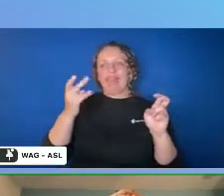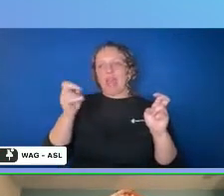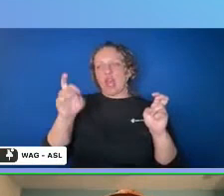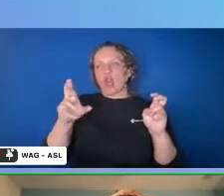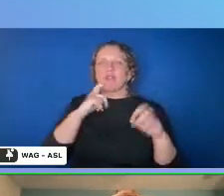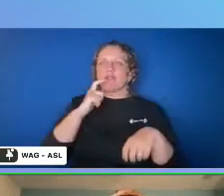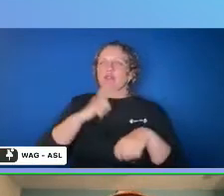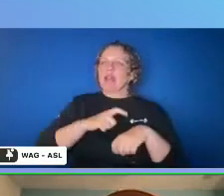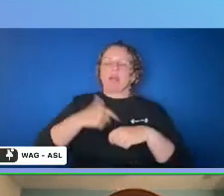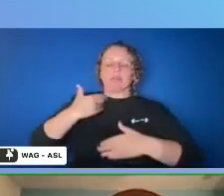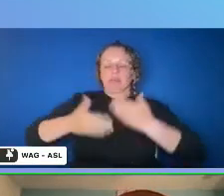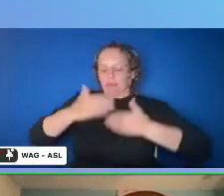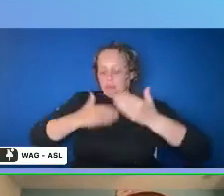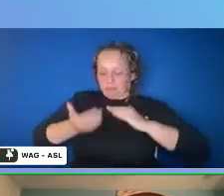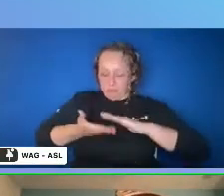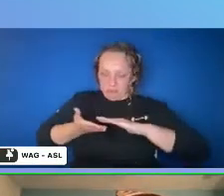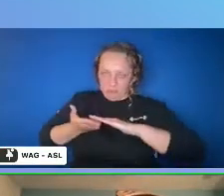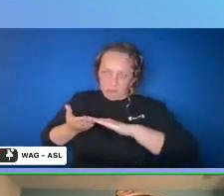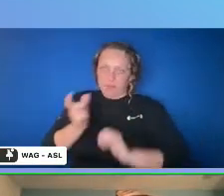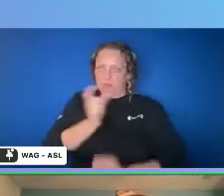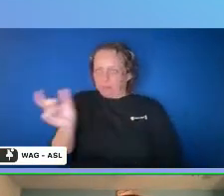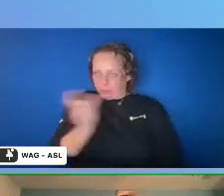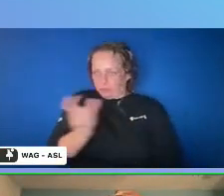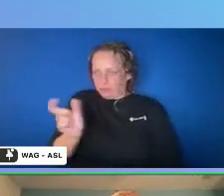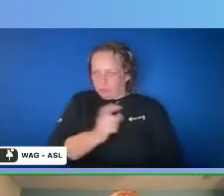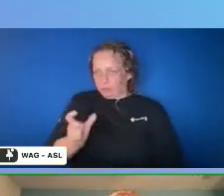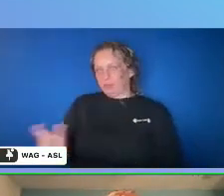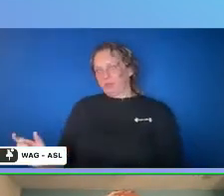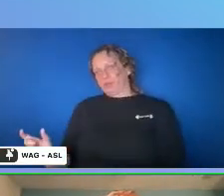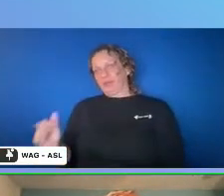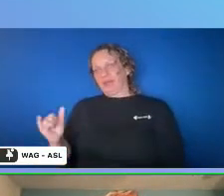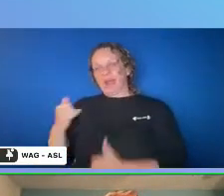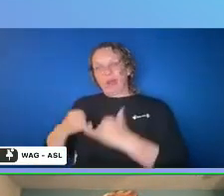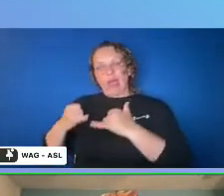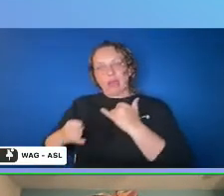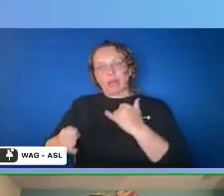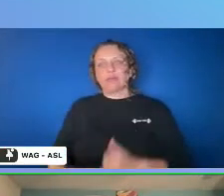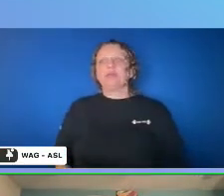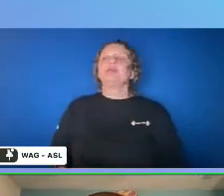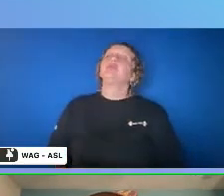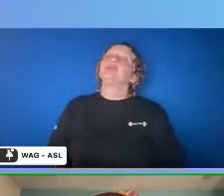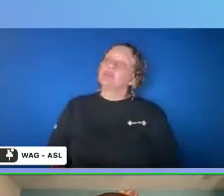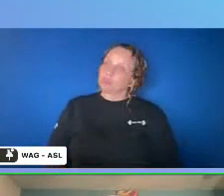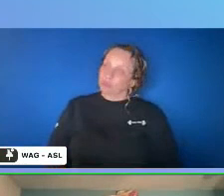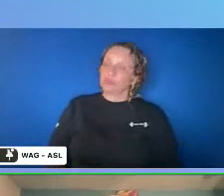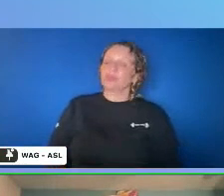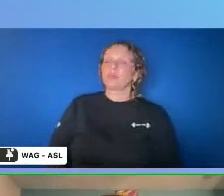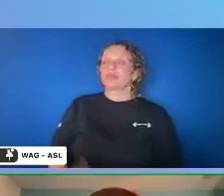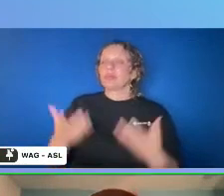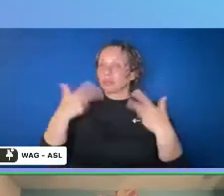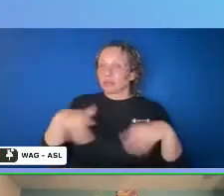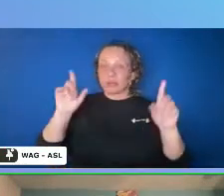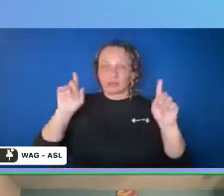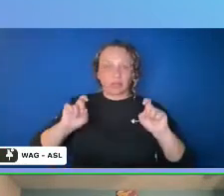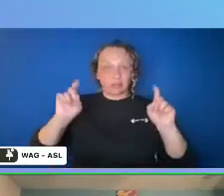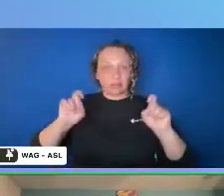I'm just going to smash the Next button over and over again till we get to the end of the table. All right, so we're done testing tables, I'm on the results screen.